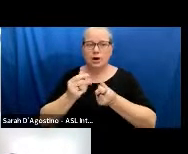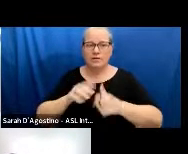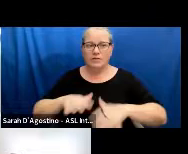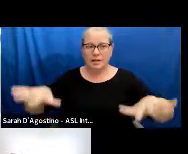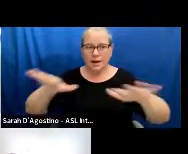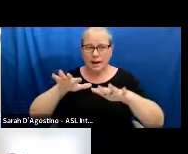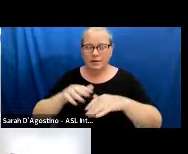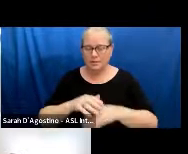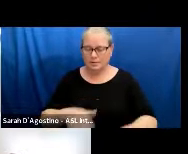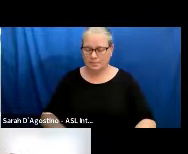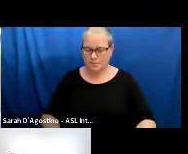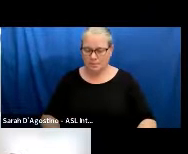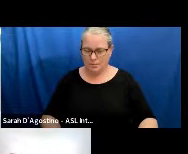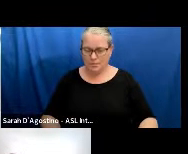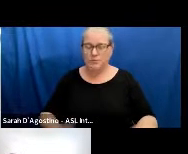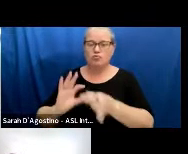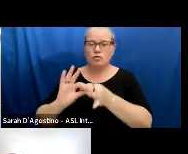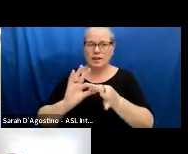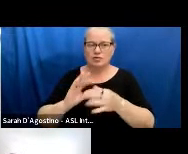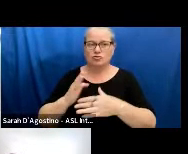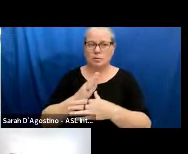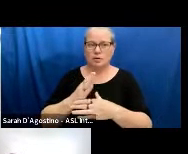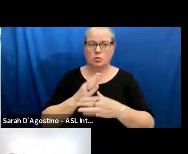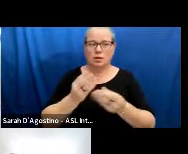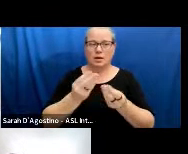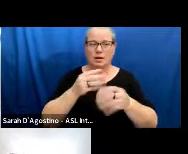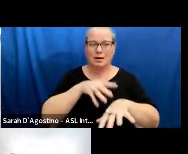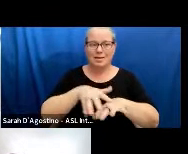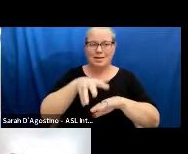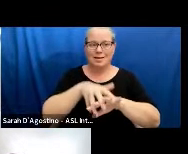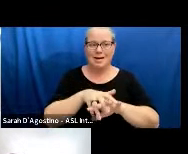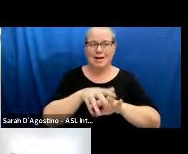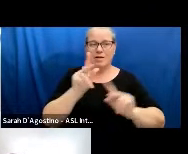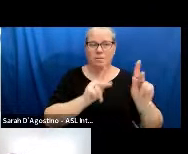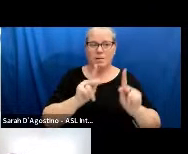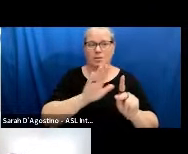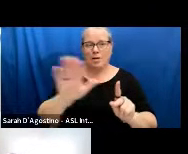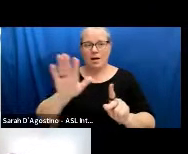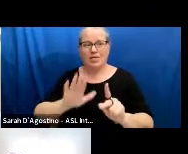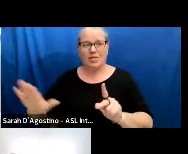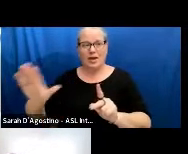territories the statement that i'm about to read comes from the university of connecticut's